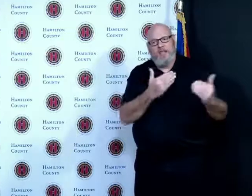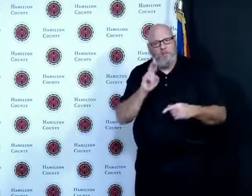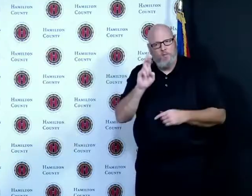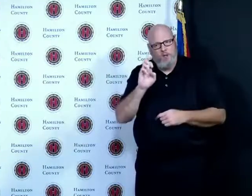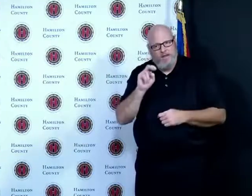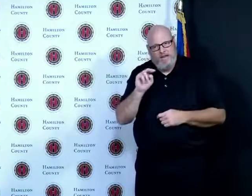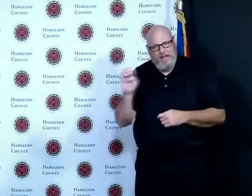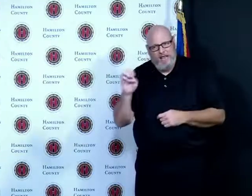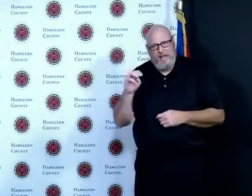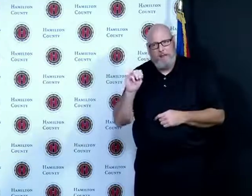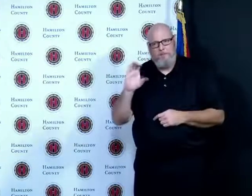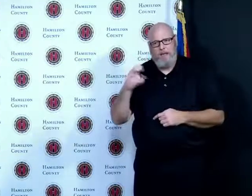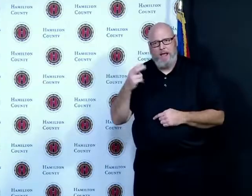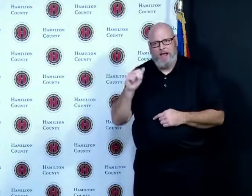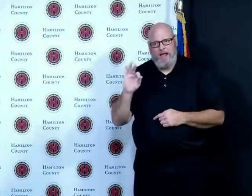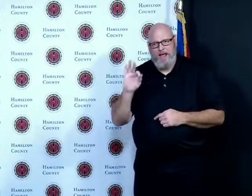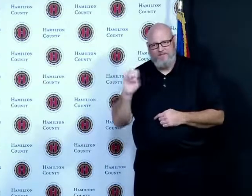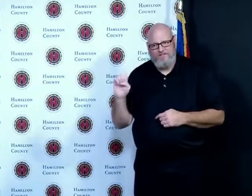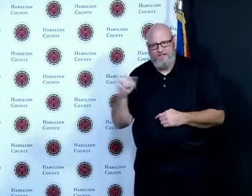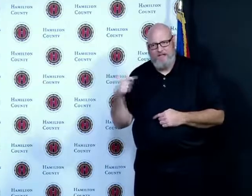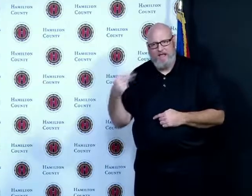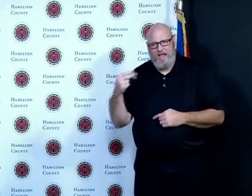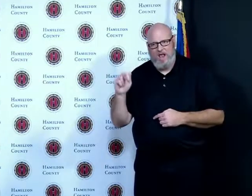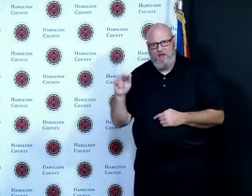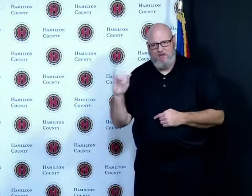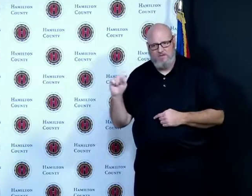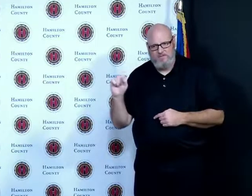Health Gap thanks so much for your work Renee and all that you're doing for the community so